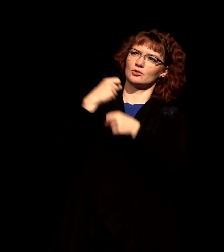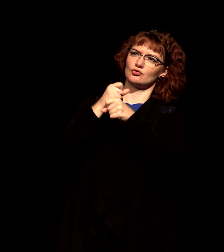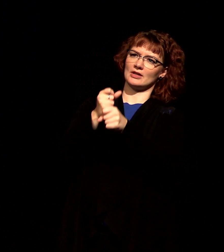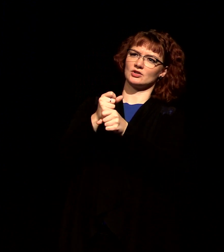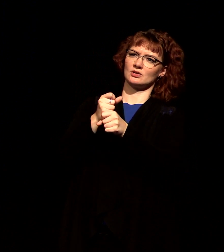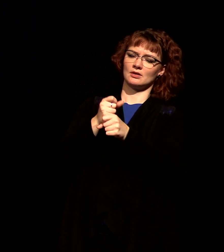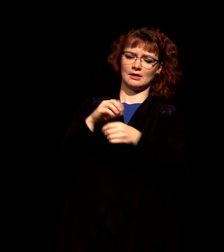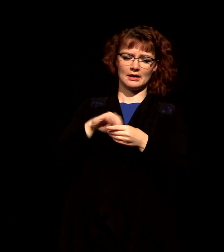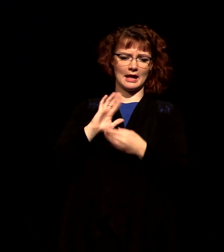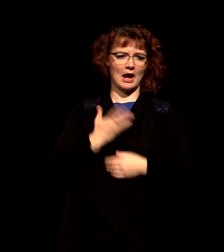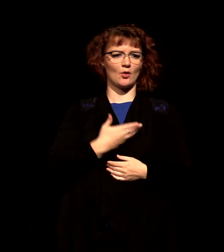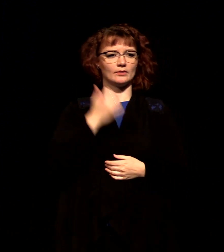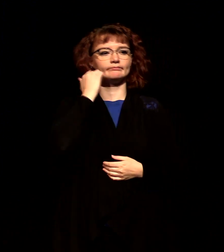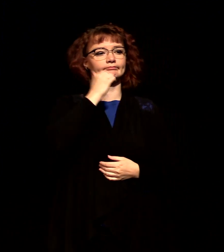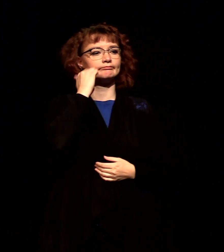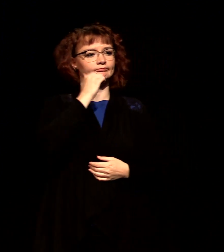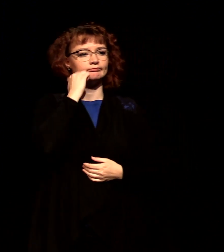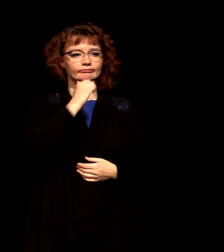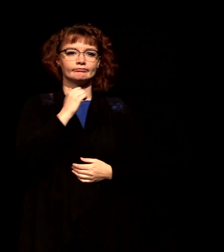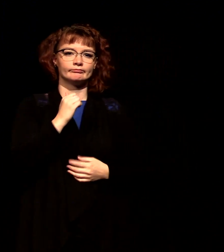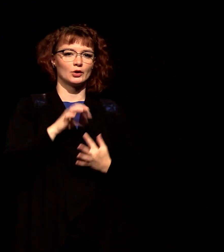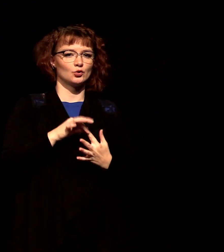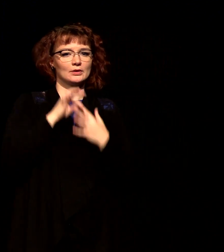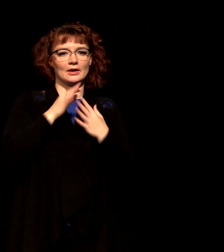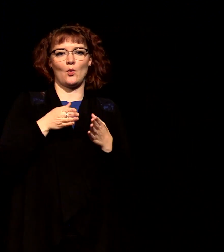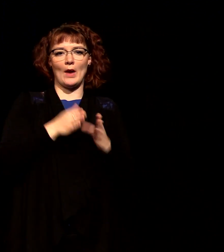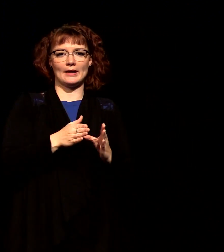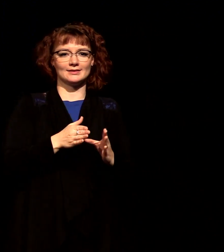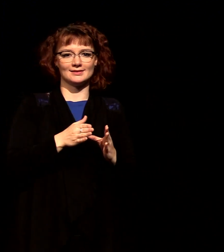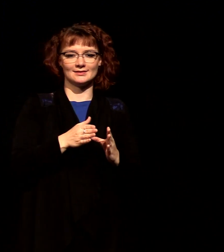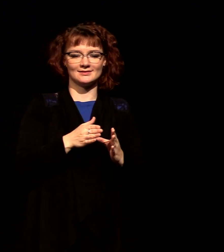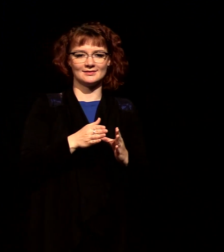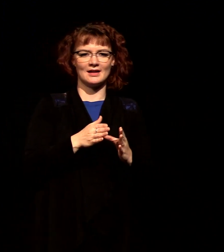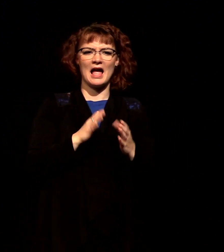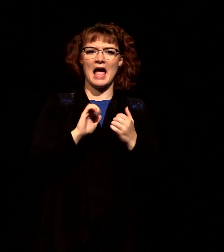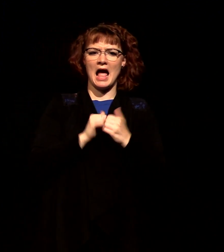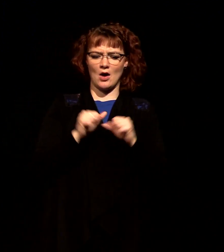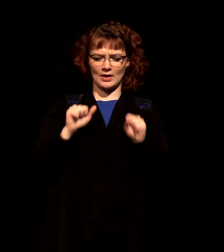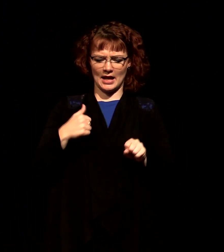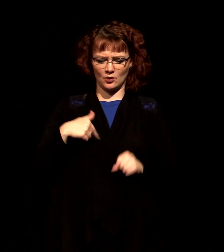prepared to share, for the glory of God? Many of you in this room